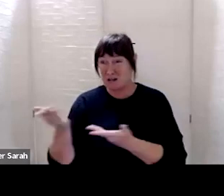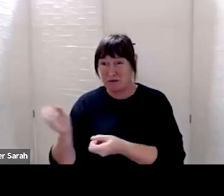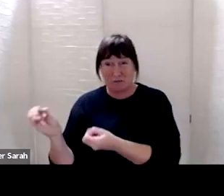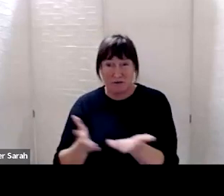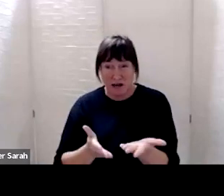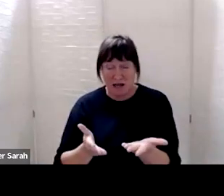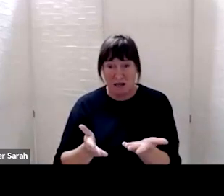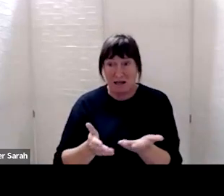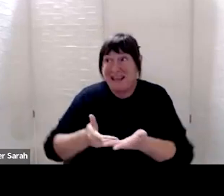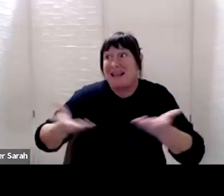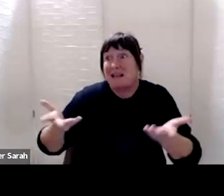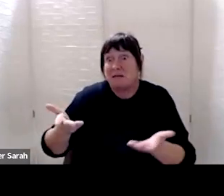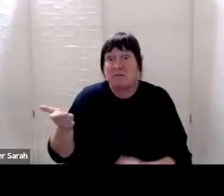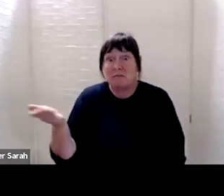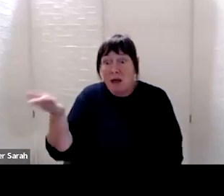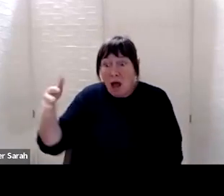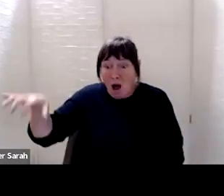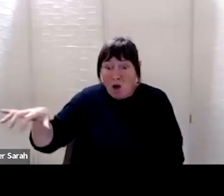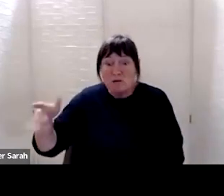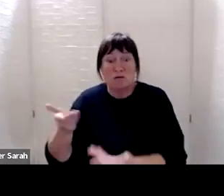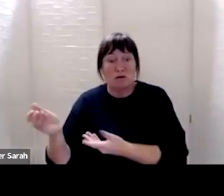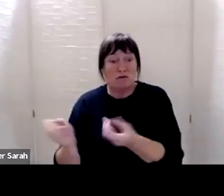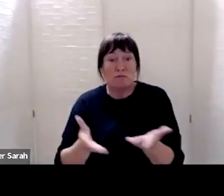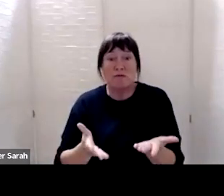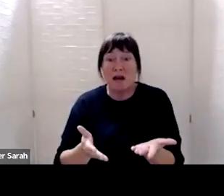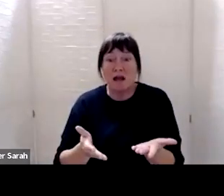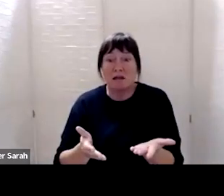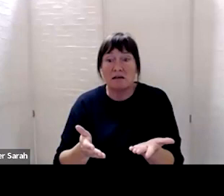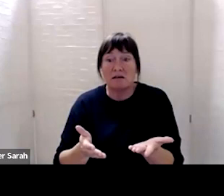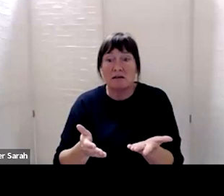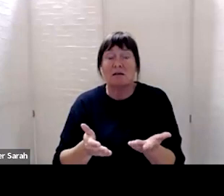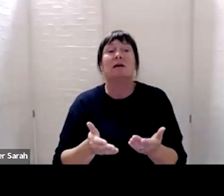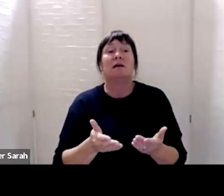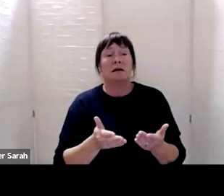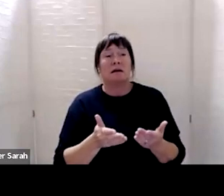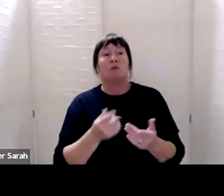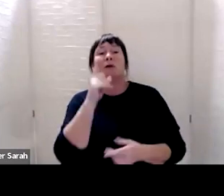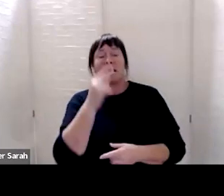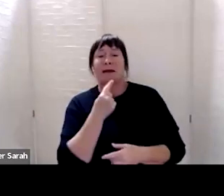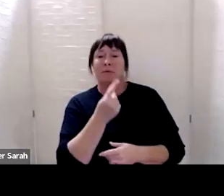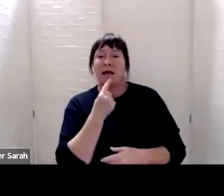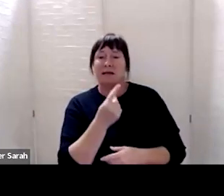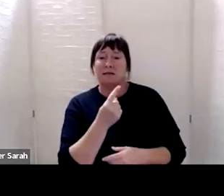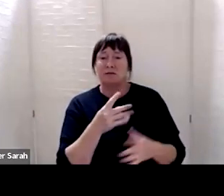It can be any service provider that you have through the Whaikaha complaints process, which is documented on our website